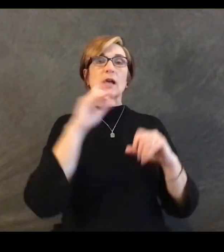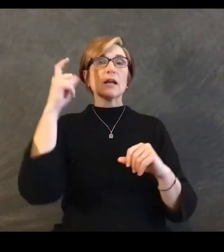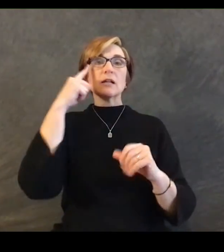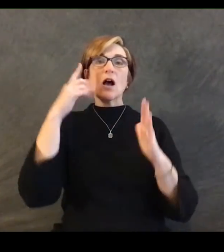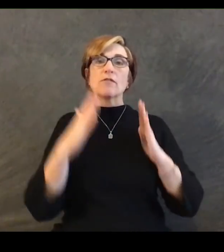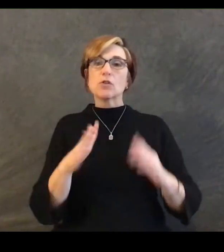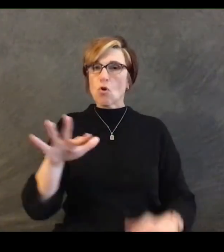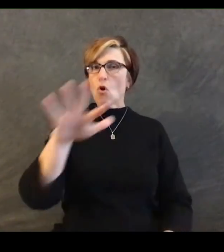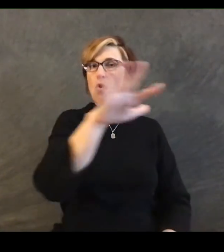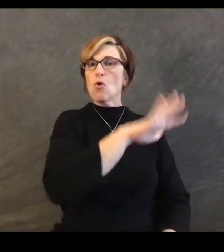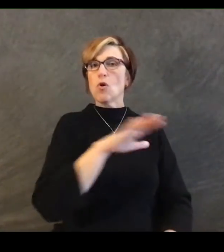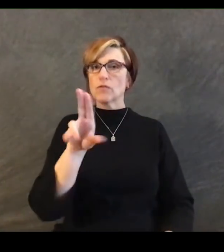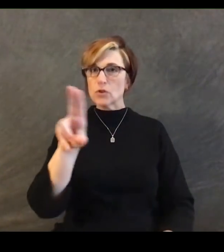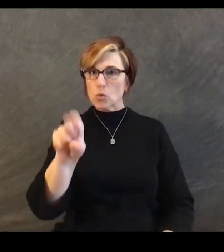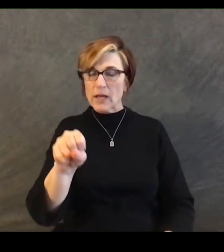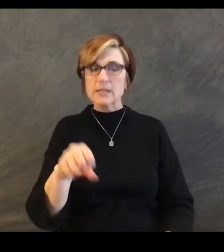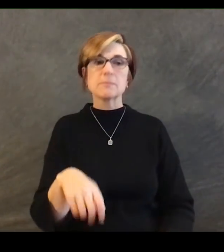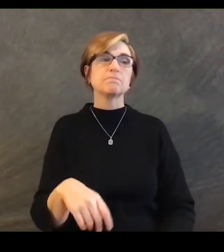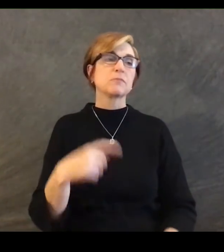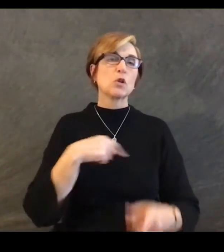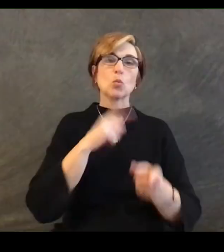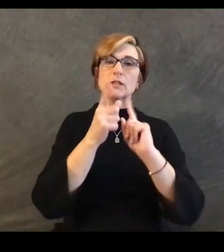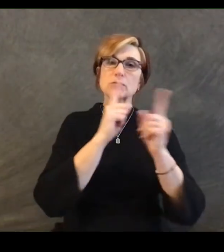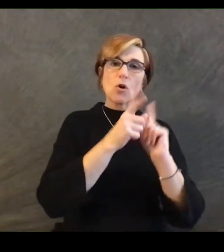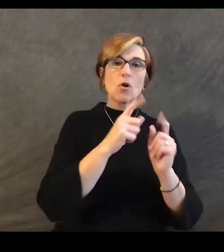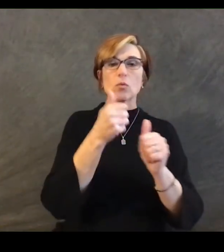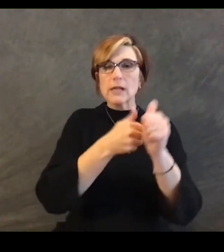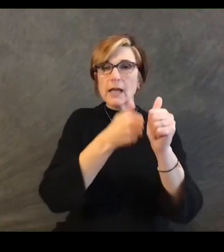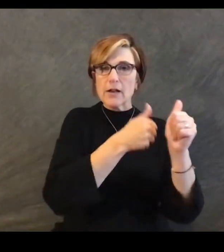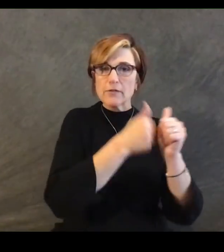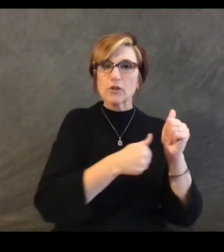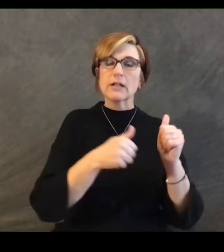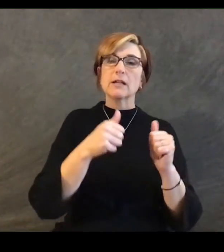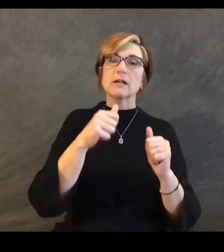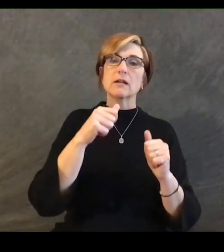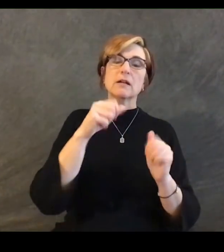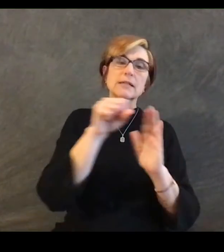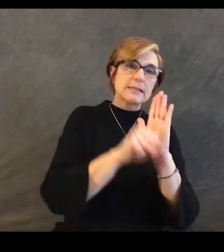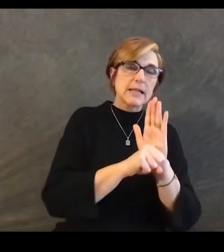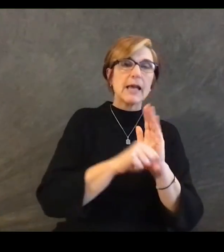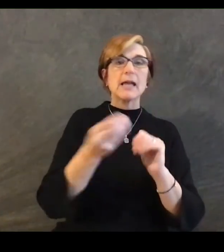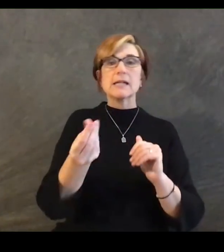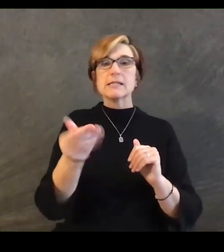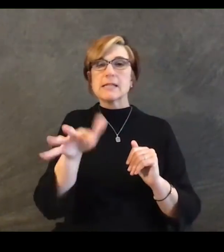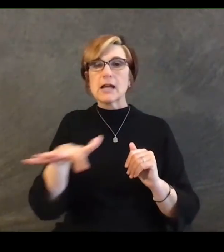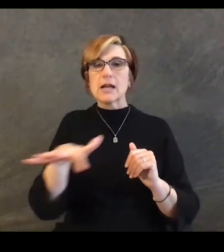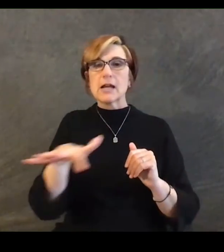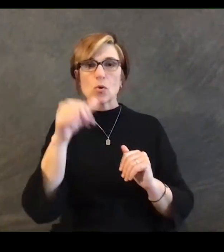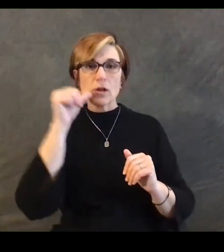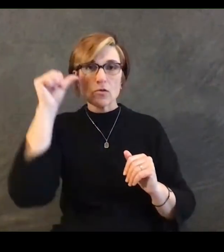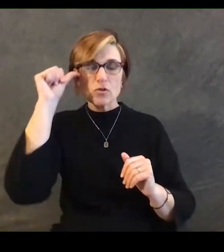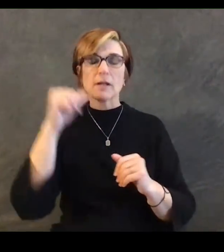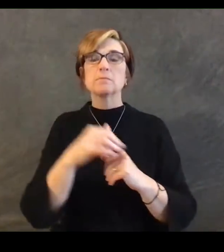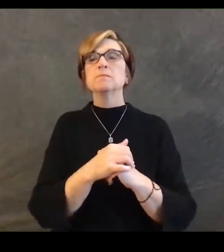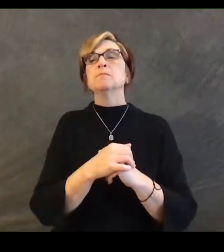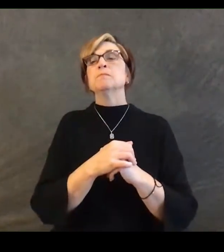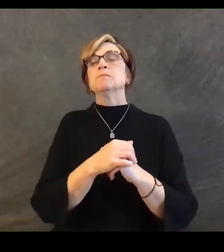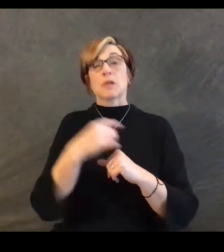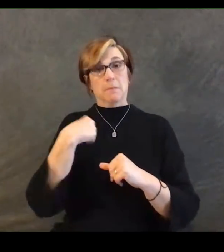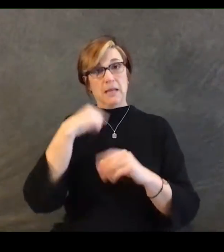all the governors all the states and territories yesterday and since we were last together the President and I are spoken directly and to several